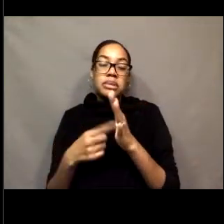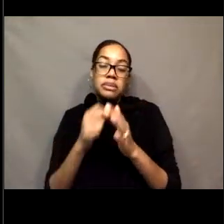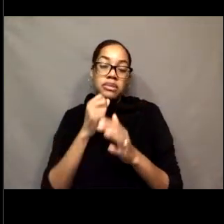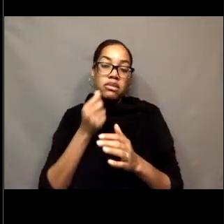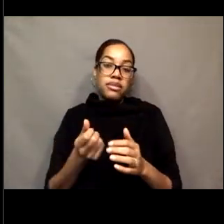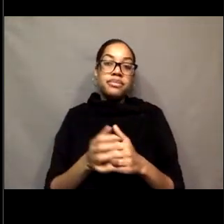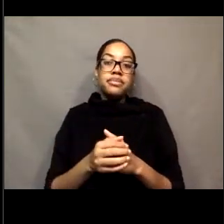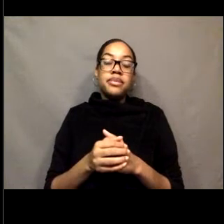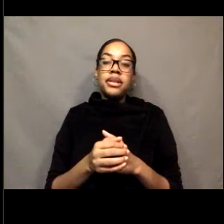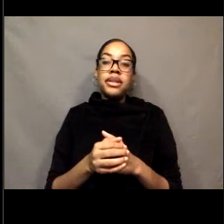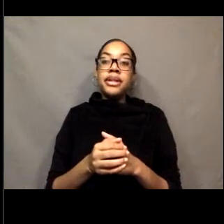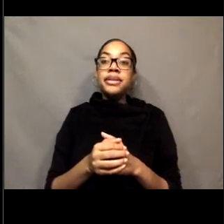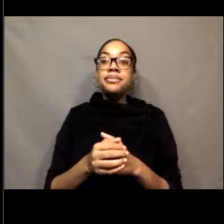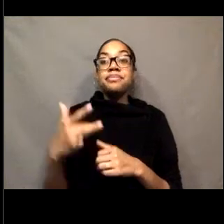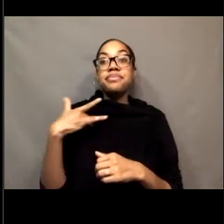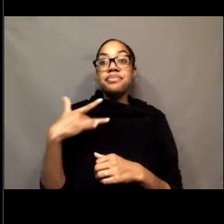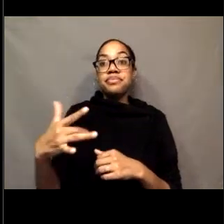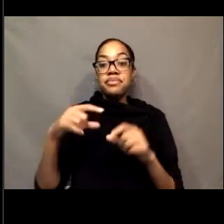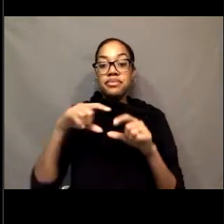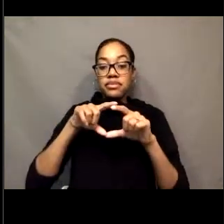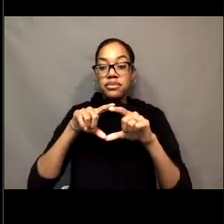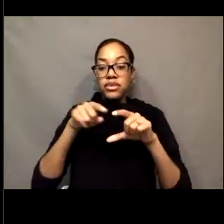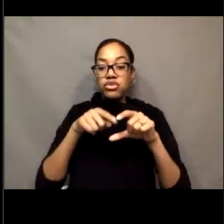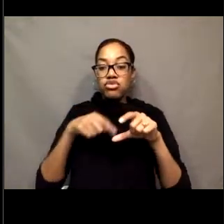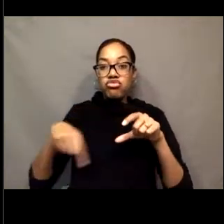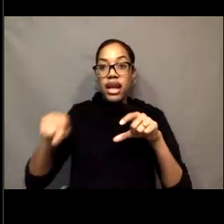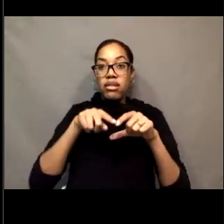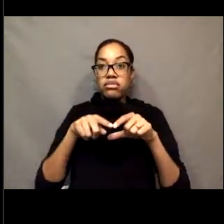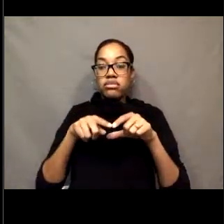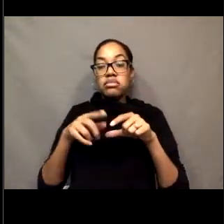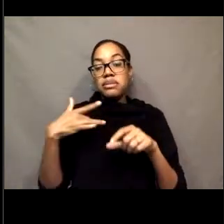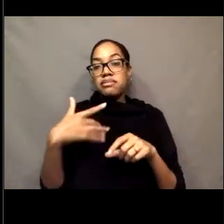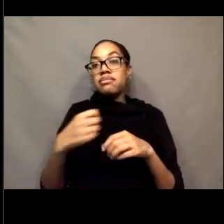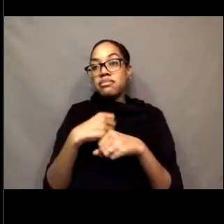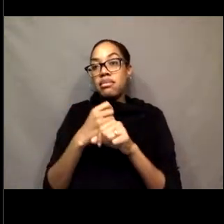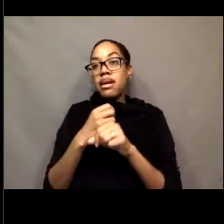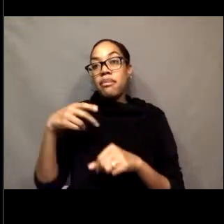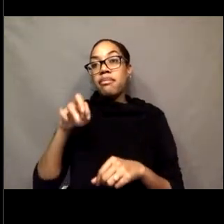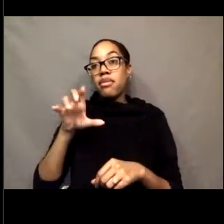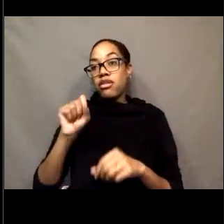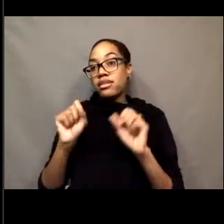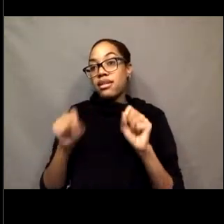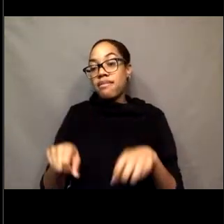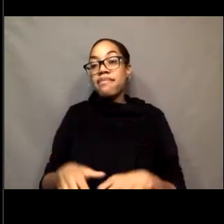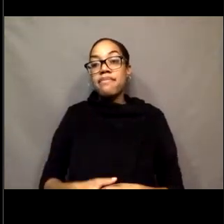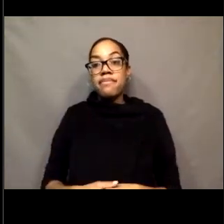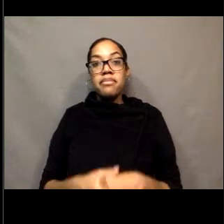variable in their shape but they can produce pearls. [Grace] Excellent. I did not know that.